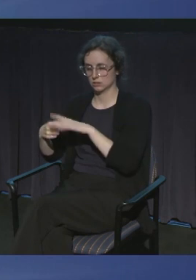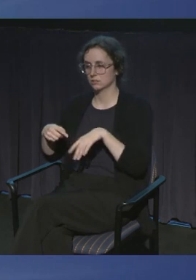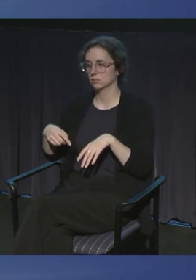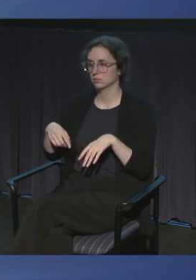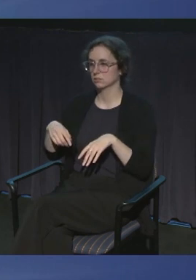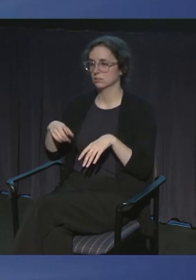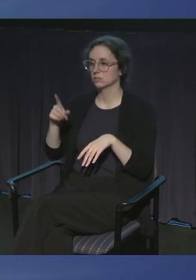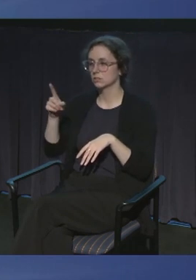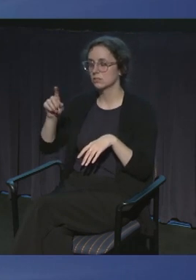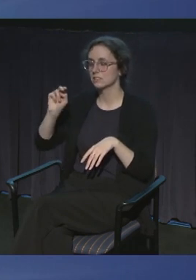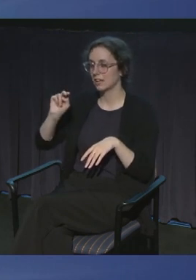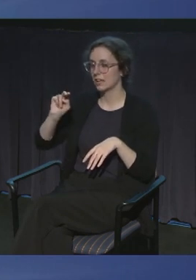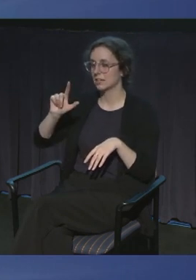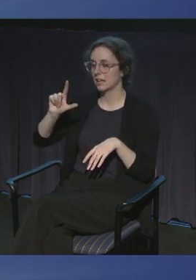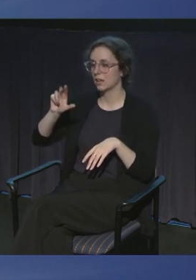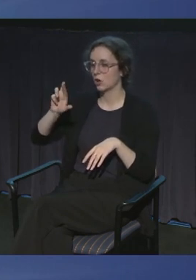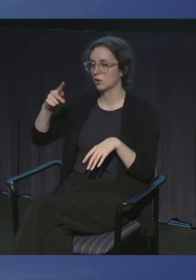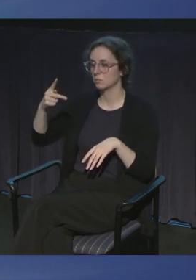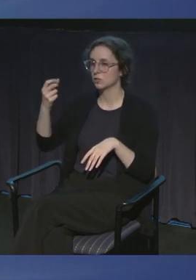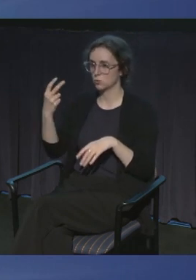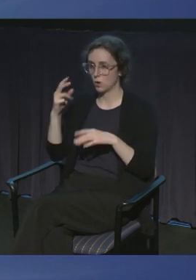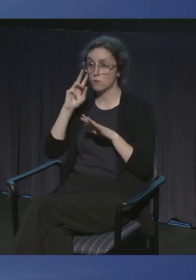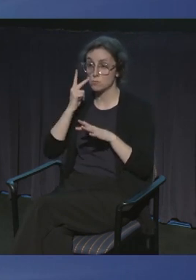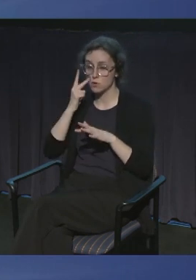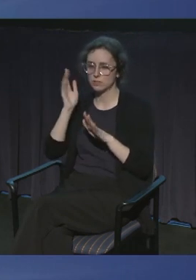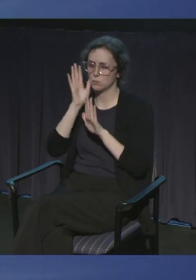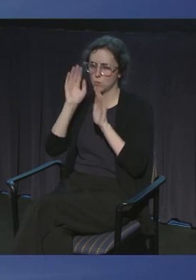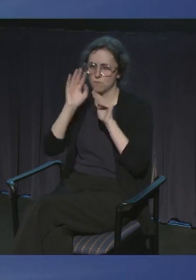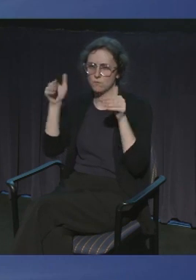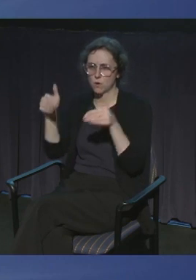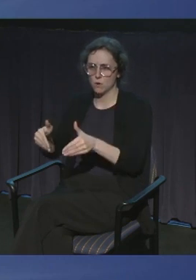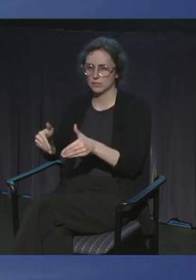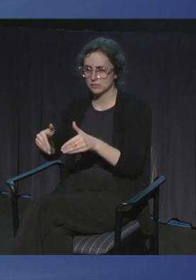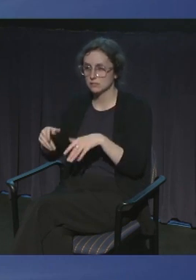THIS NRP 12 PROTEIN WHICH WE HAVE FOUND TO BE AN INHIBITOR